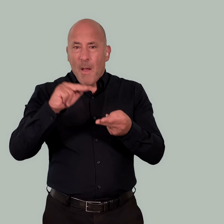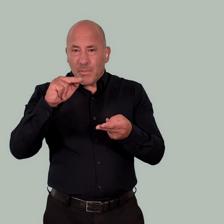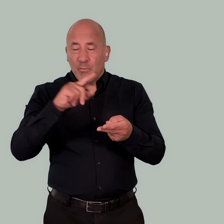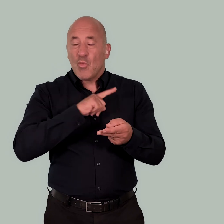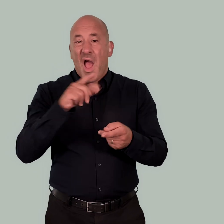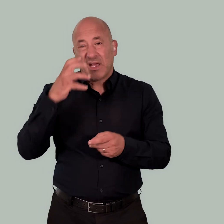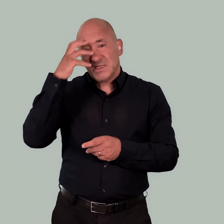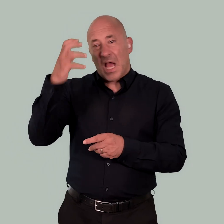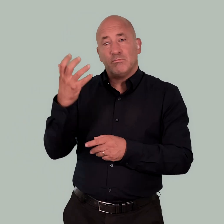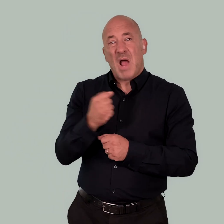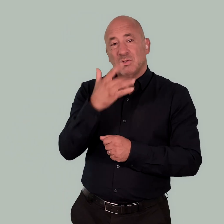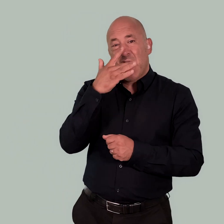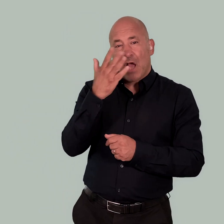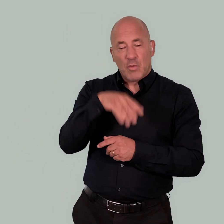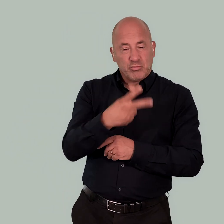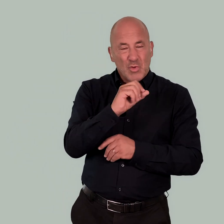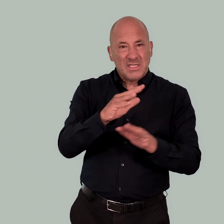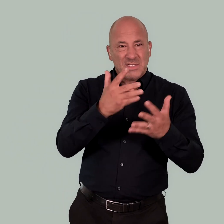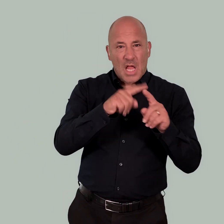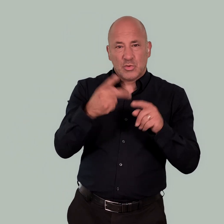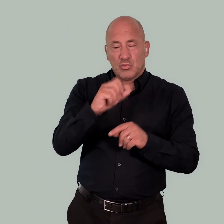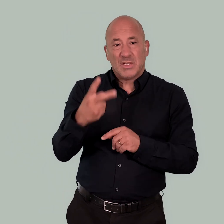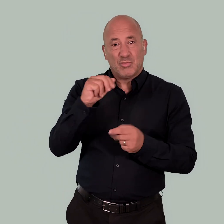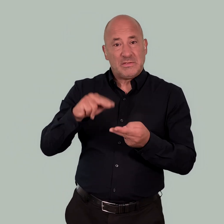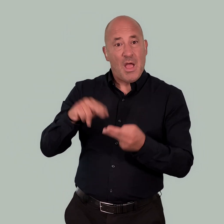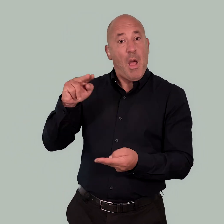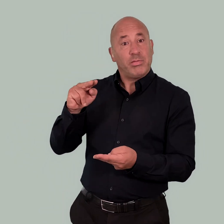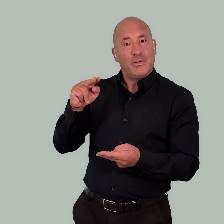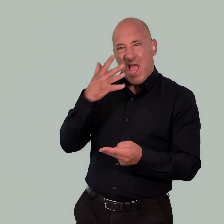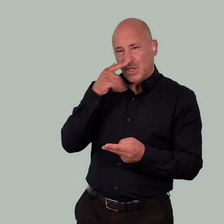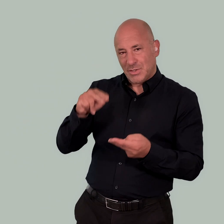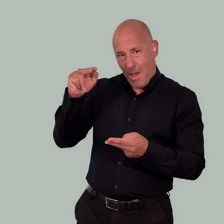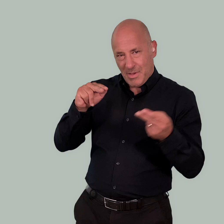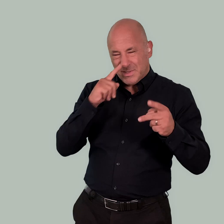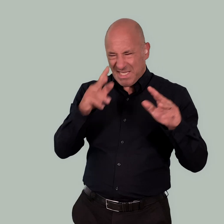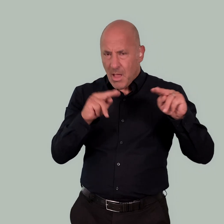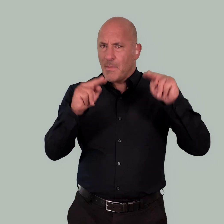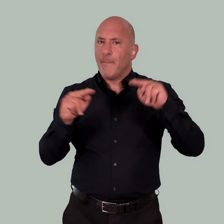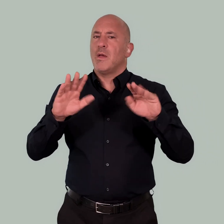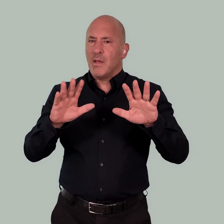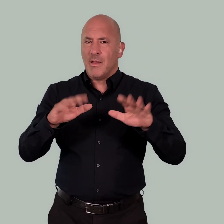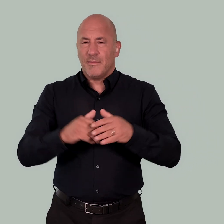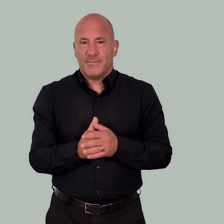so some of the increases seen will be the result of the increases in state pension age between 2010 and 2020.